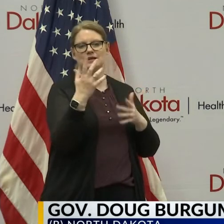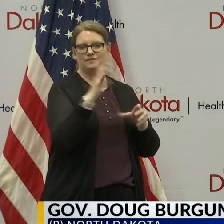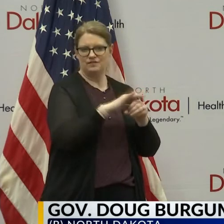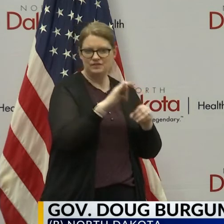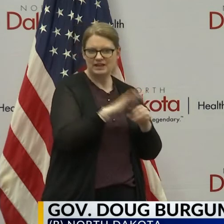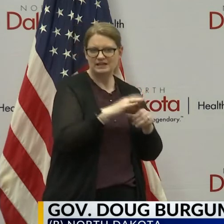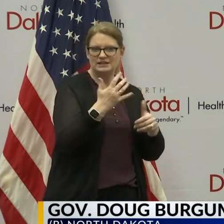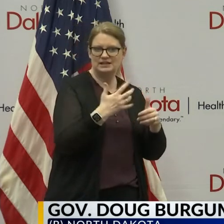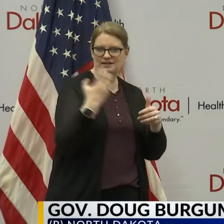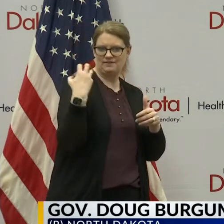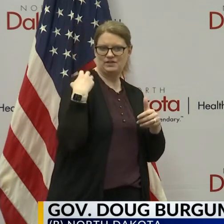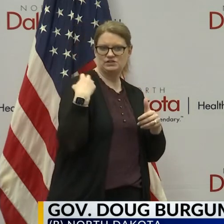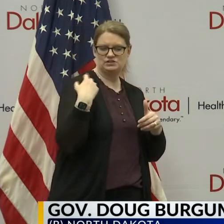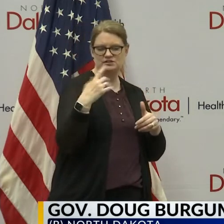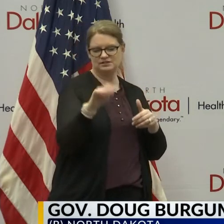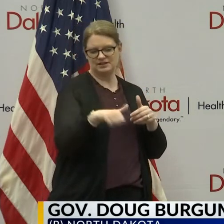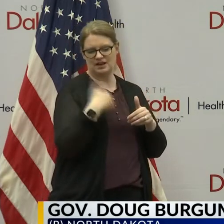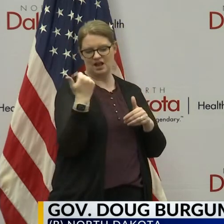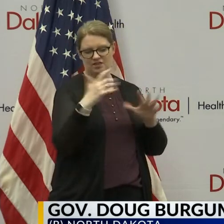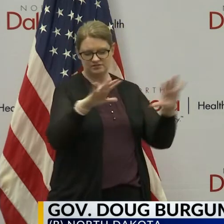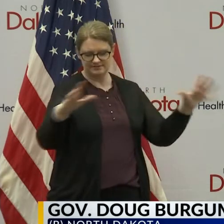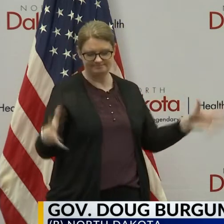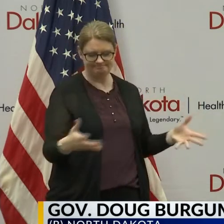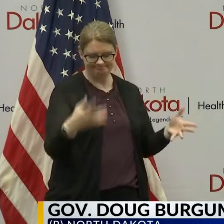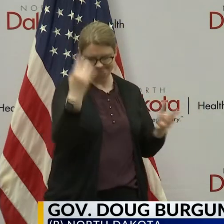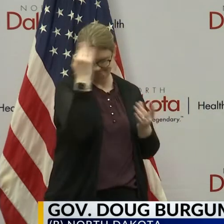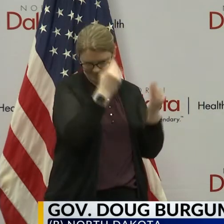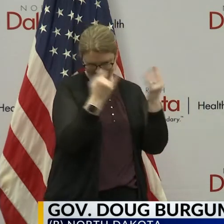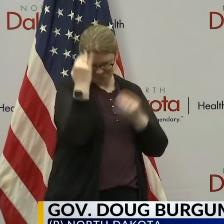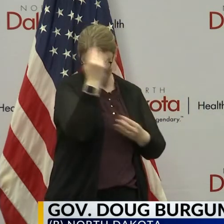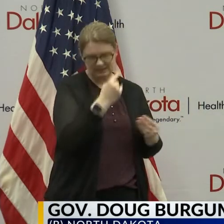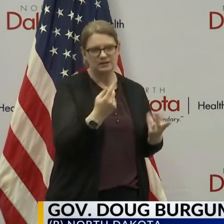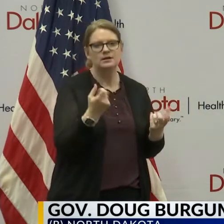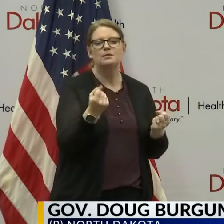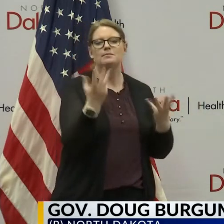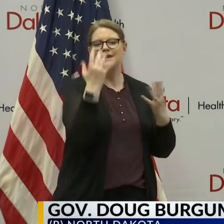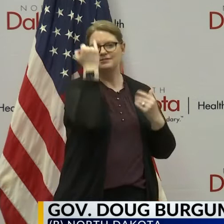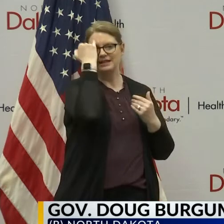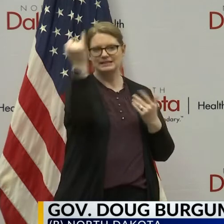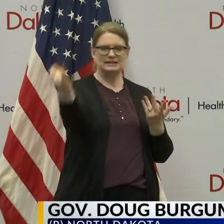DELIVER ESSENTIAL SERVICES TO CITIZENS DURING THE COVID-19 CRISIS.